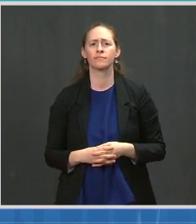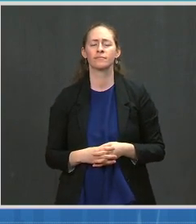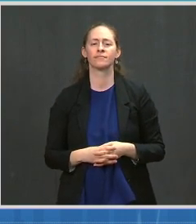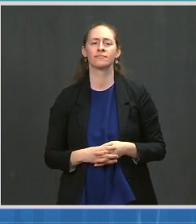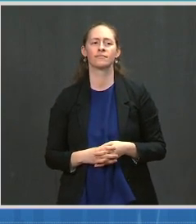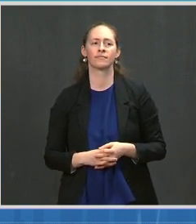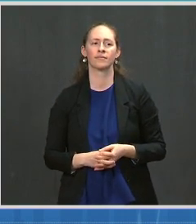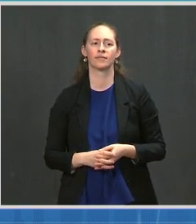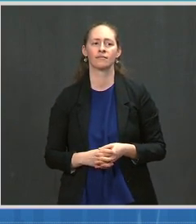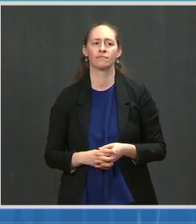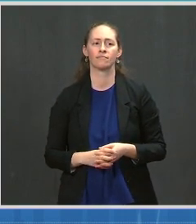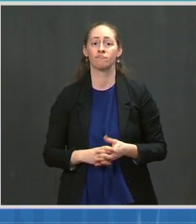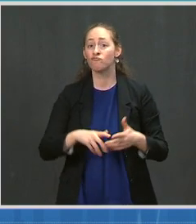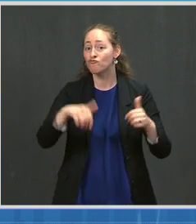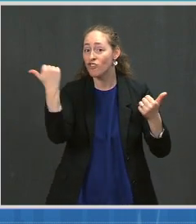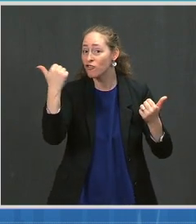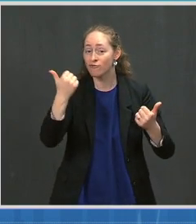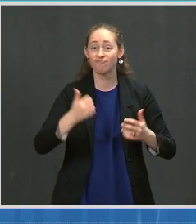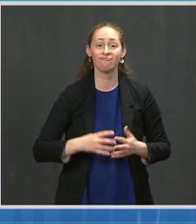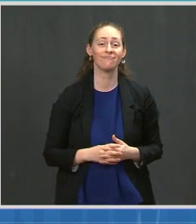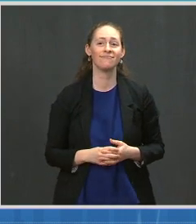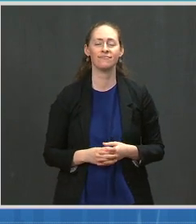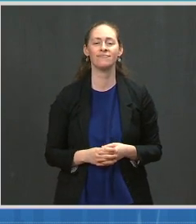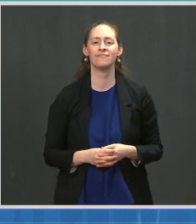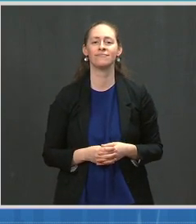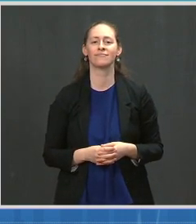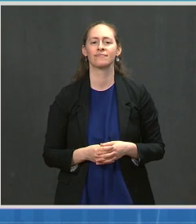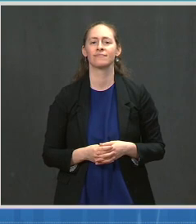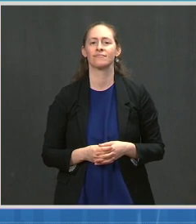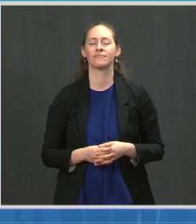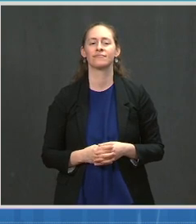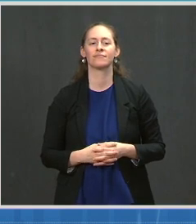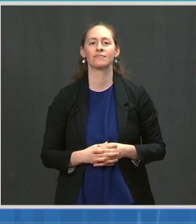Next question. Moderator: Let's go to Shannon Pettypiece at NBC.